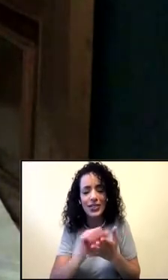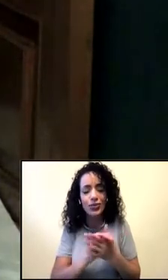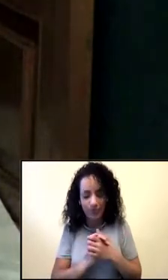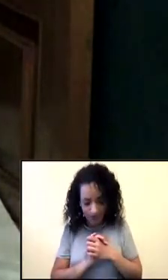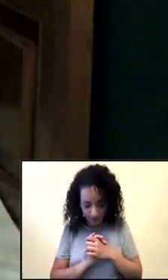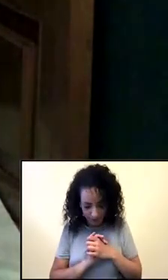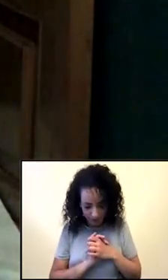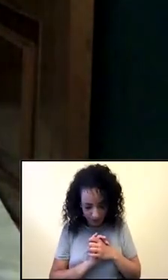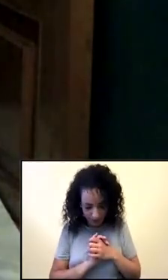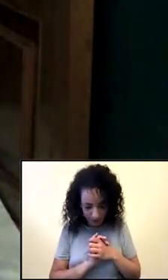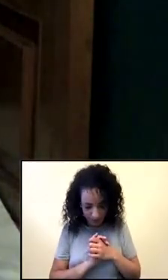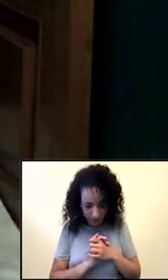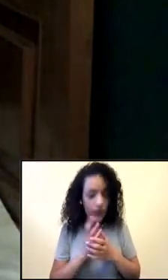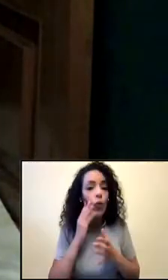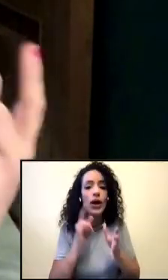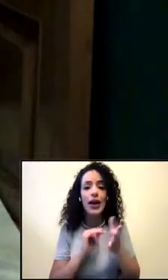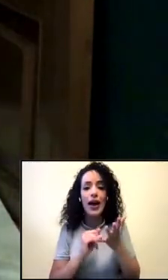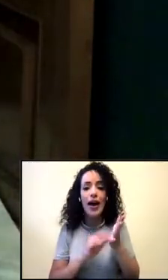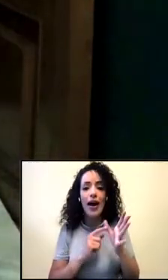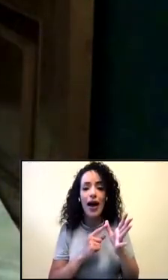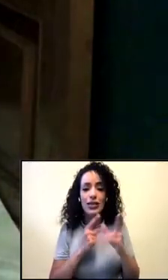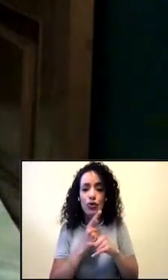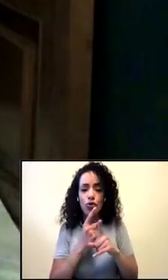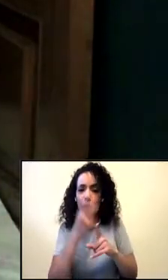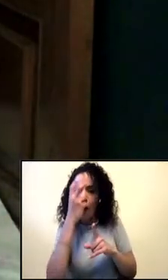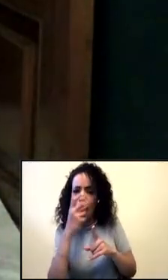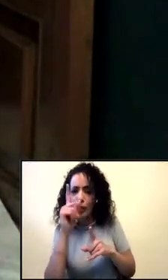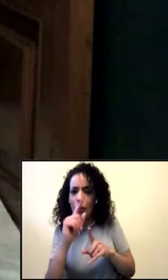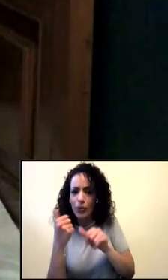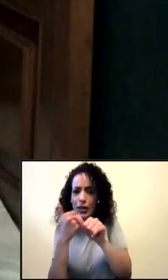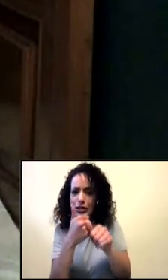asking us talking about her elders corroborating stories, I know what that feels like, because